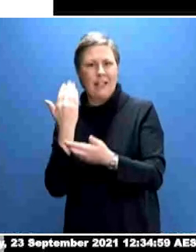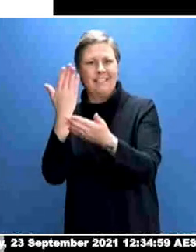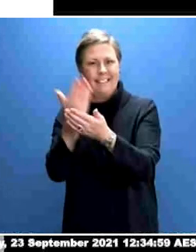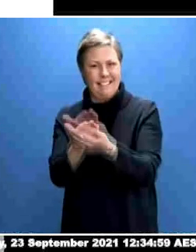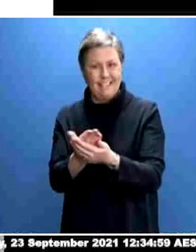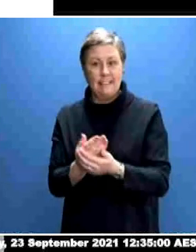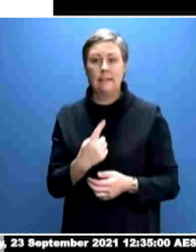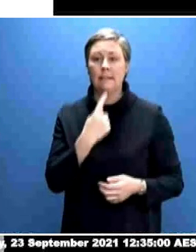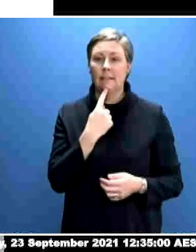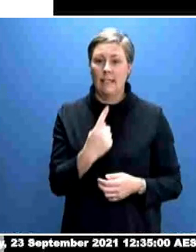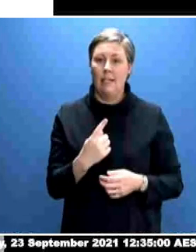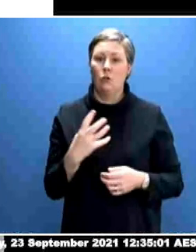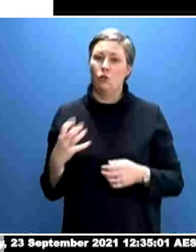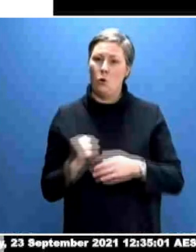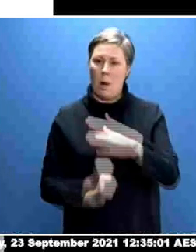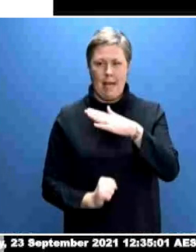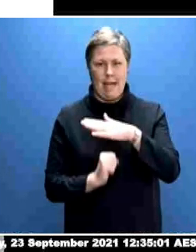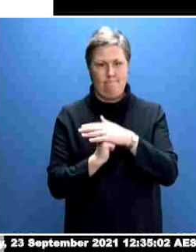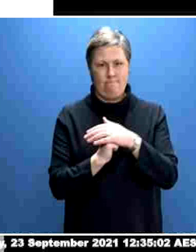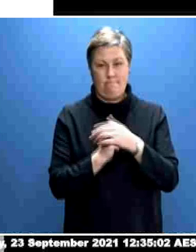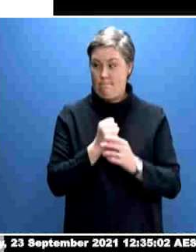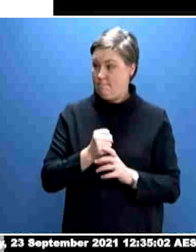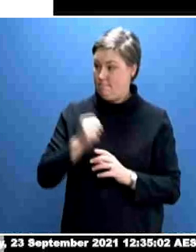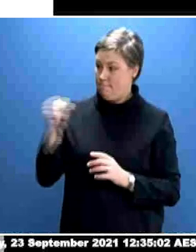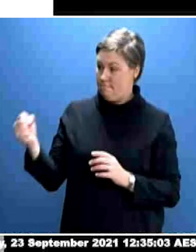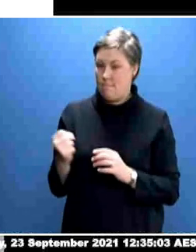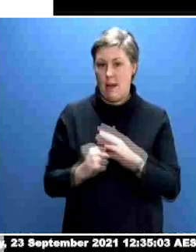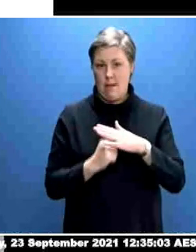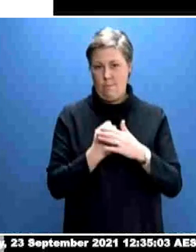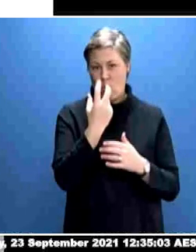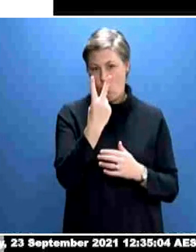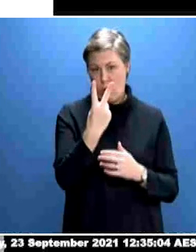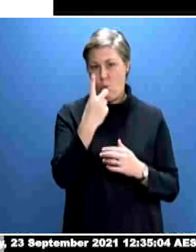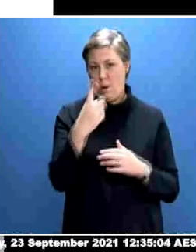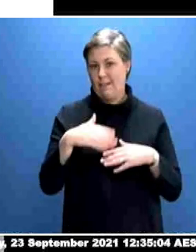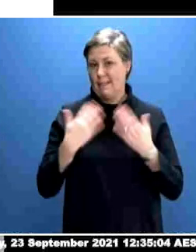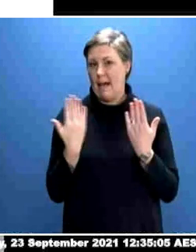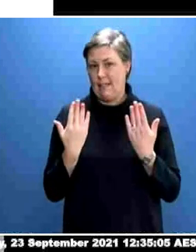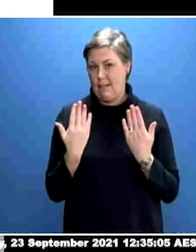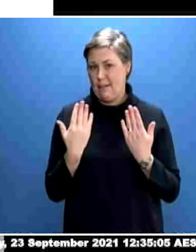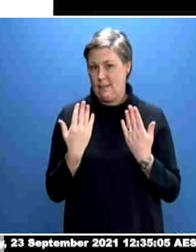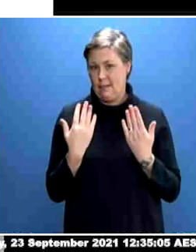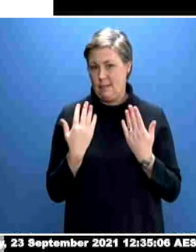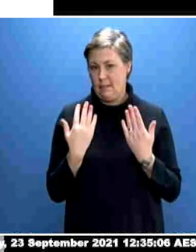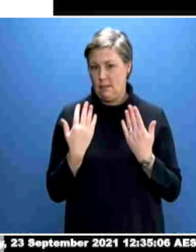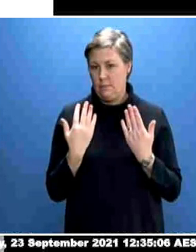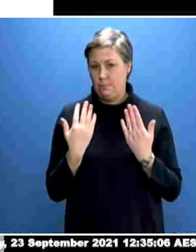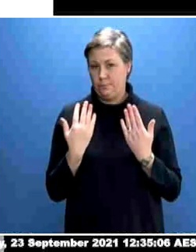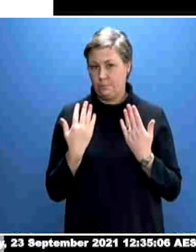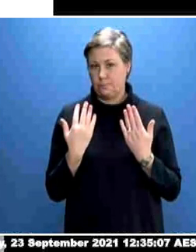Therapeutic Residential Orders of 21 days The 21-day period, that aligns